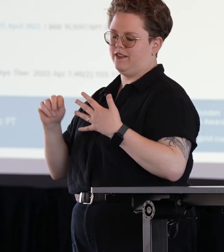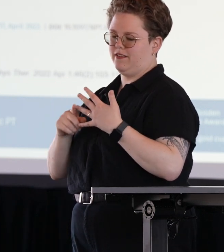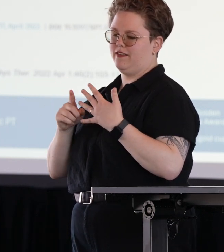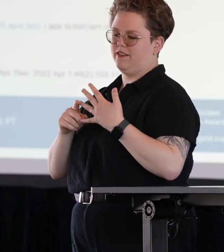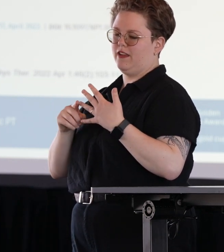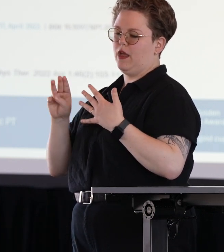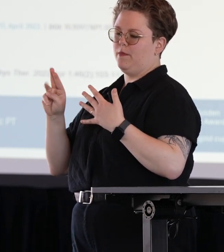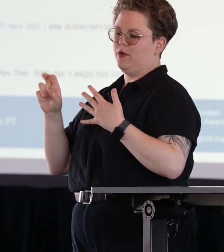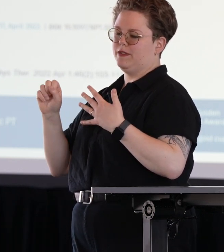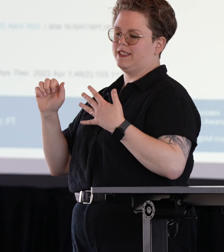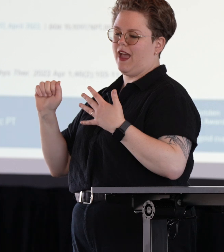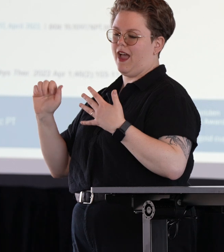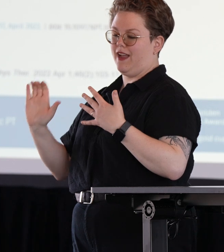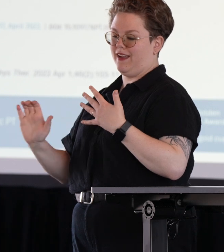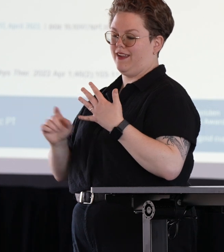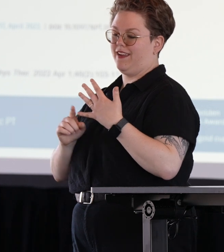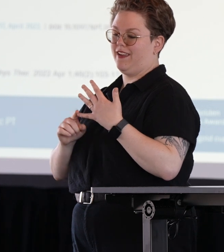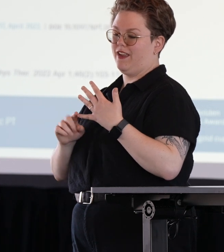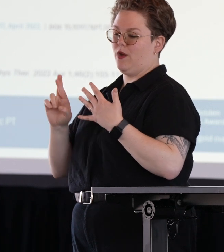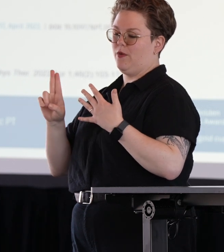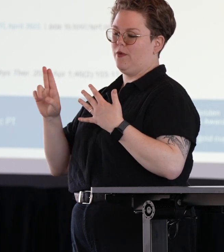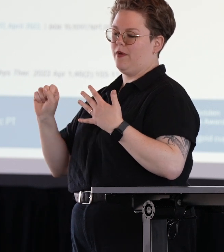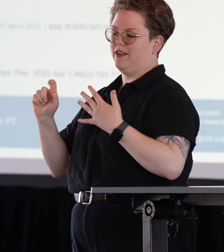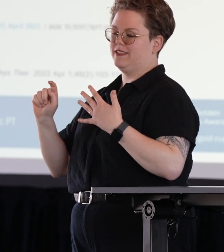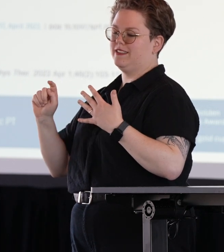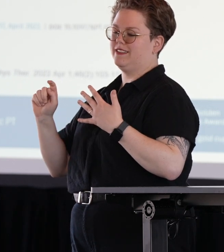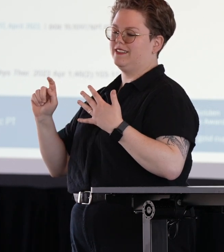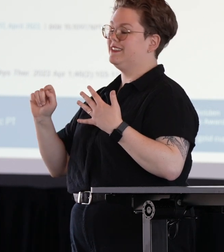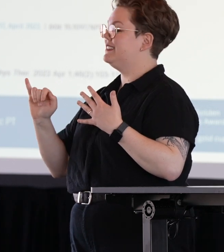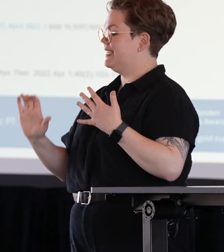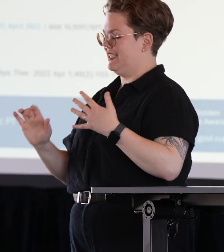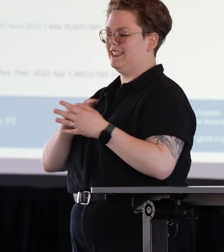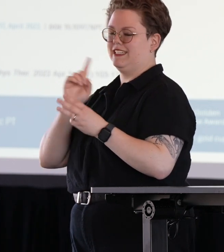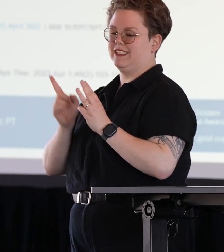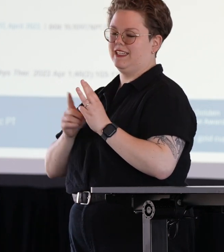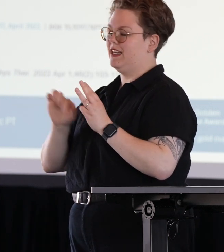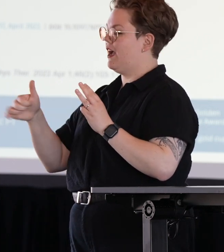Muzak, Dr Ariel Resnick, and then also Dr Sandy Bill Unger. So I want to just give a shout out that it takes a team. It